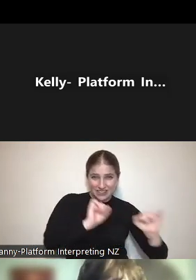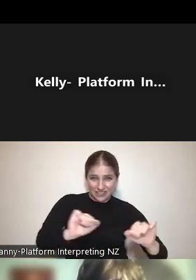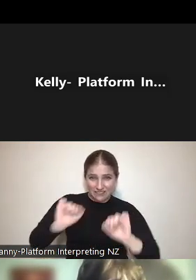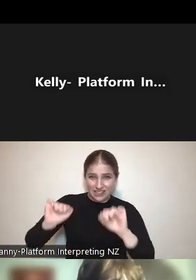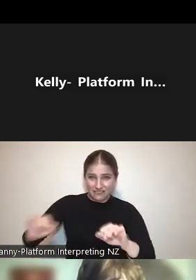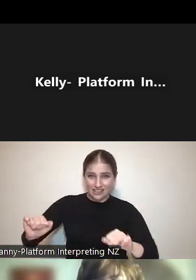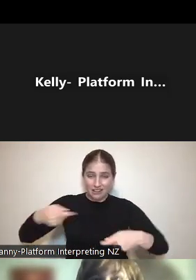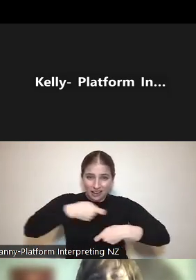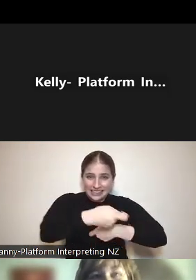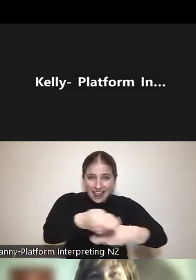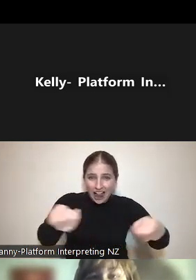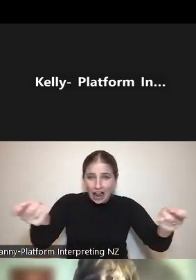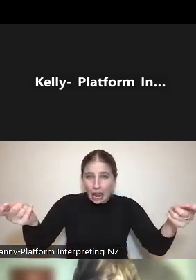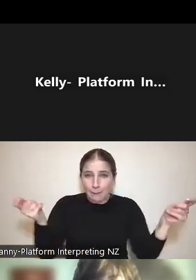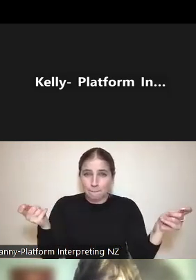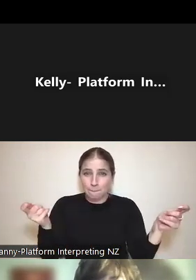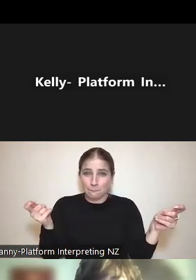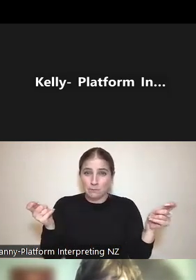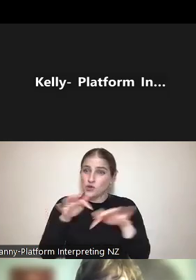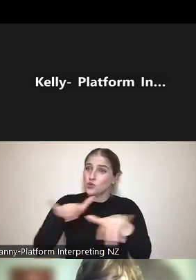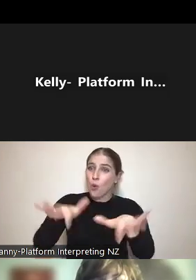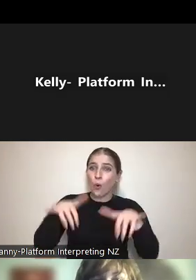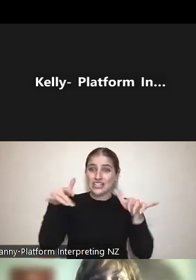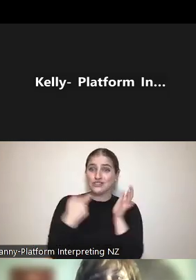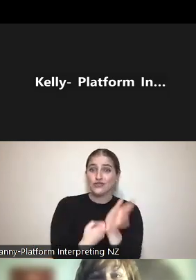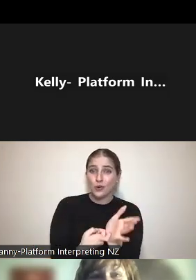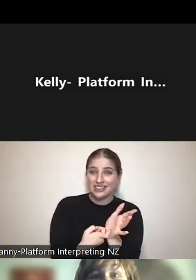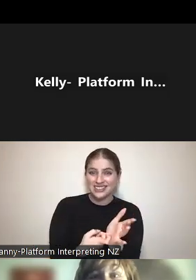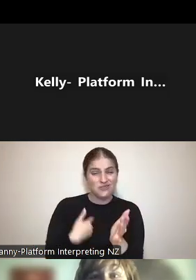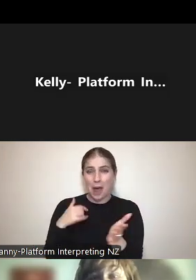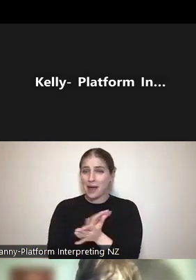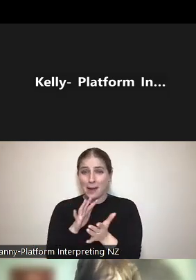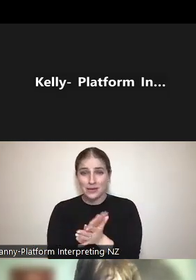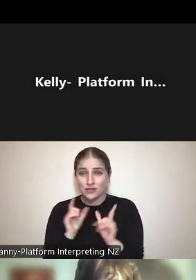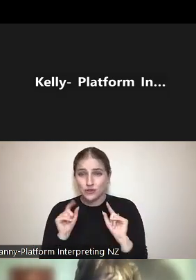do that. We have also been working with the website to create a very,